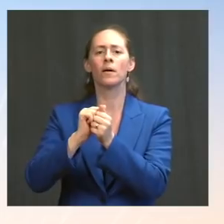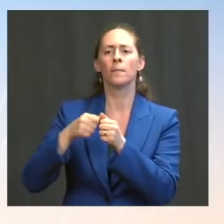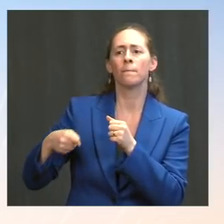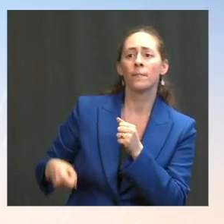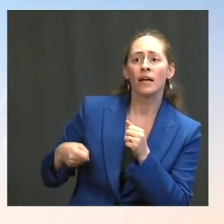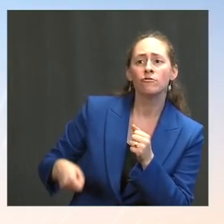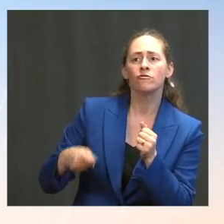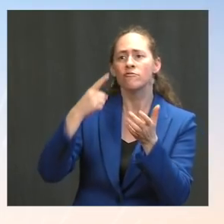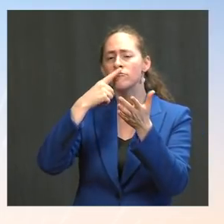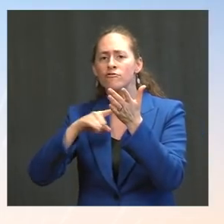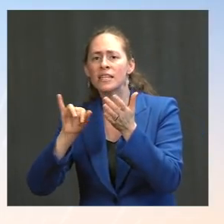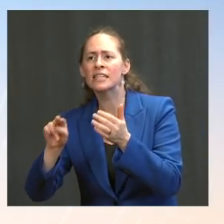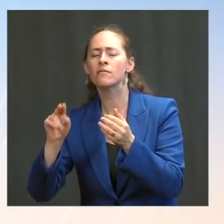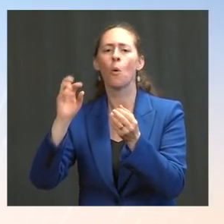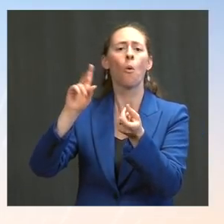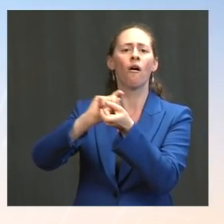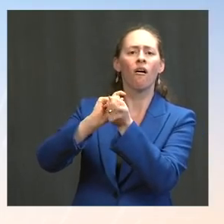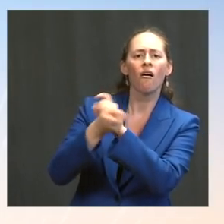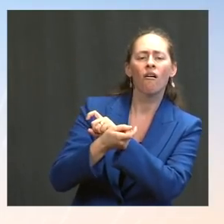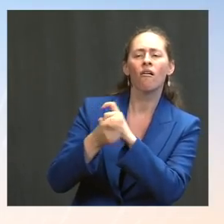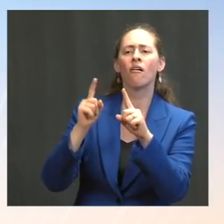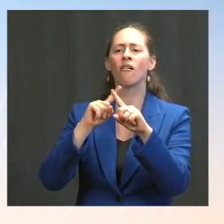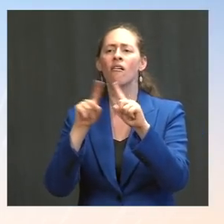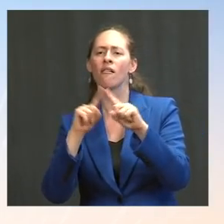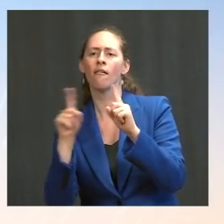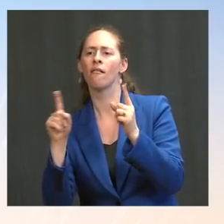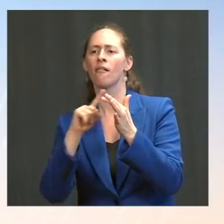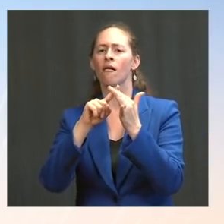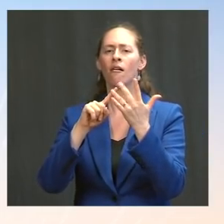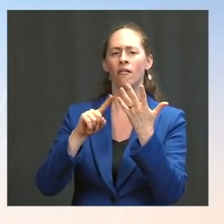of the purchase of an airline ticket so that consumers have more and better information